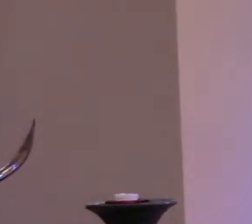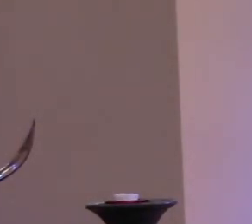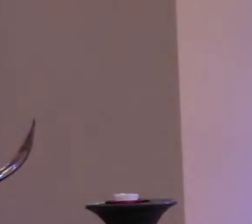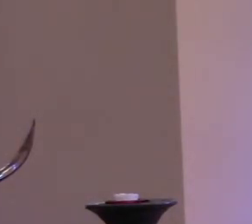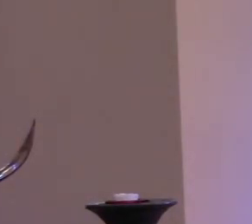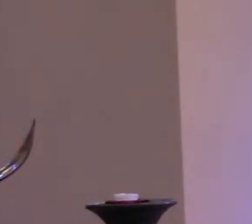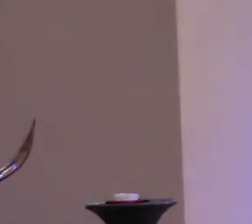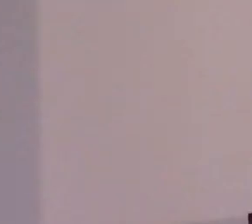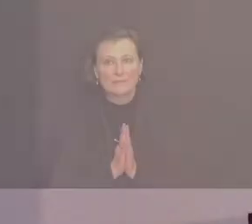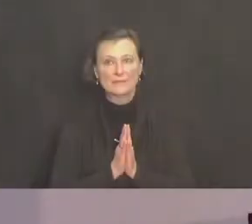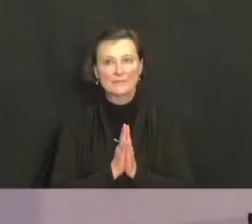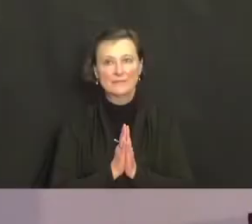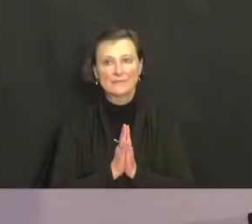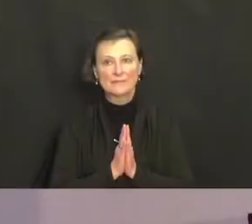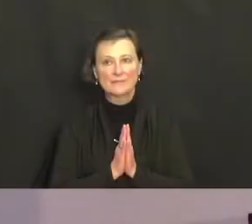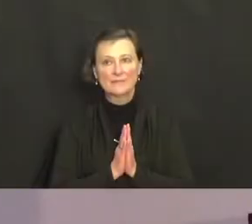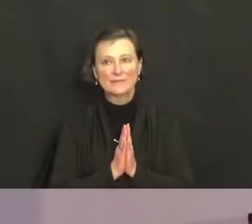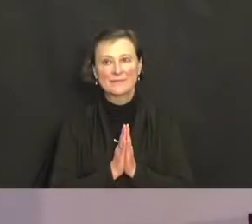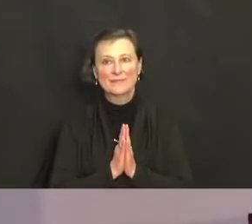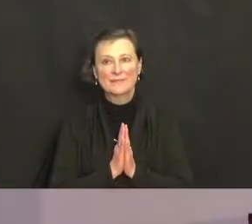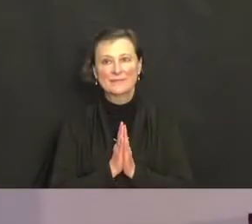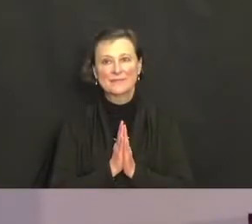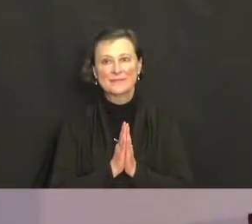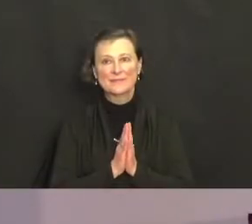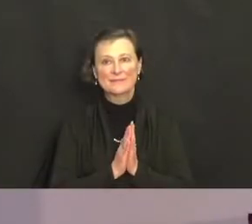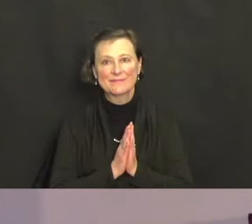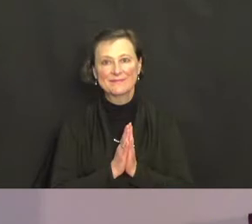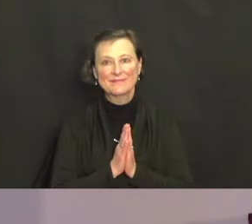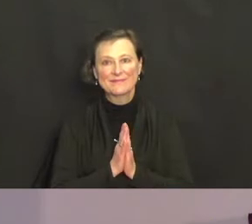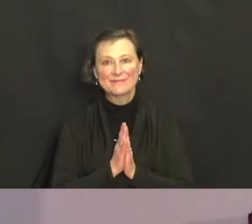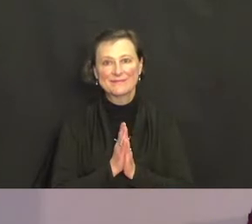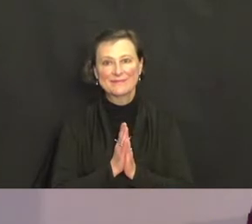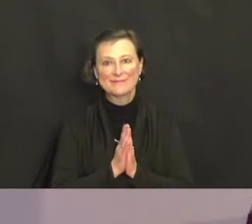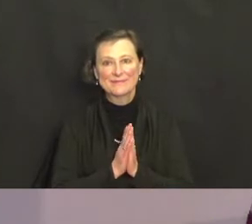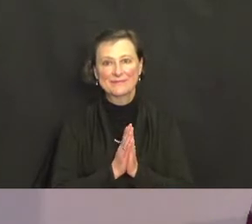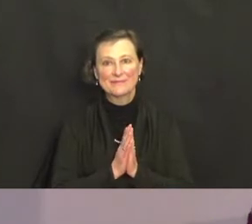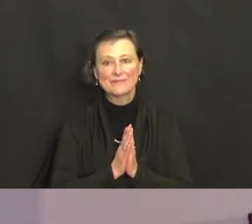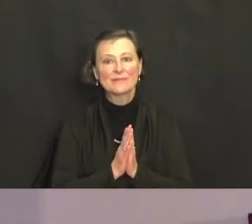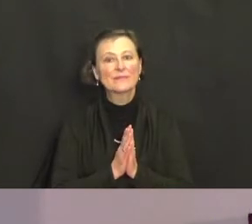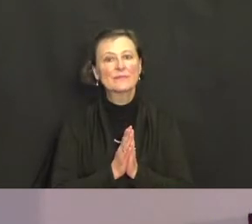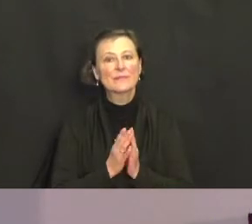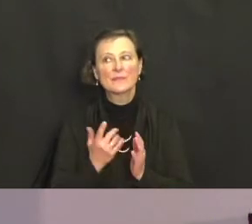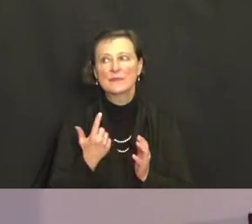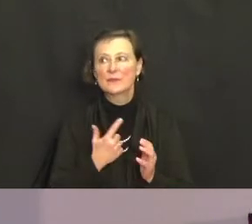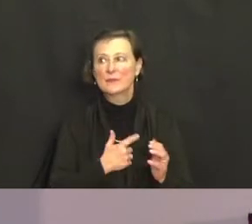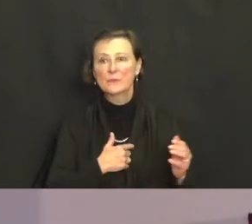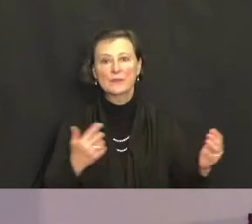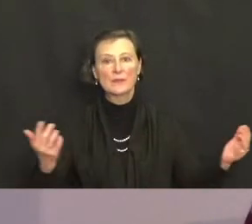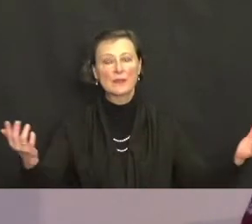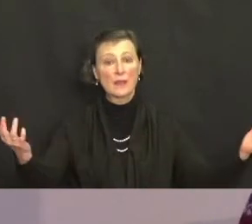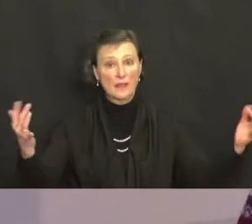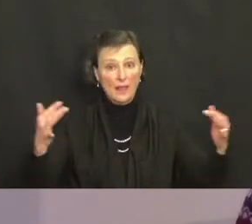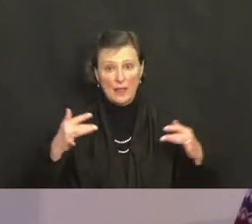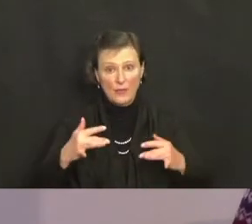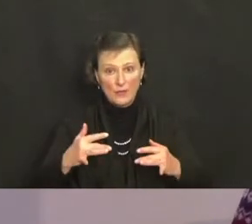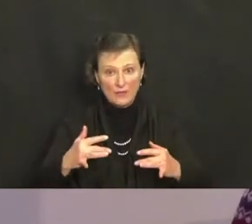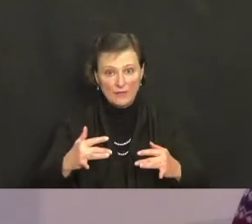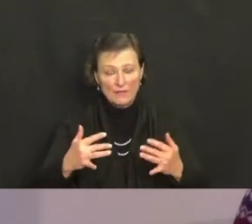We gather with full knowledge of our shortcomings.